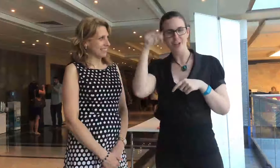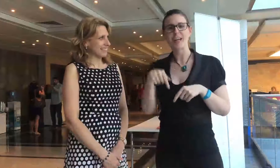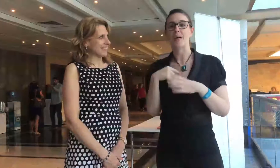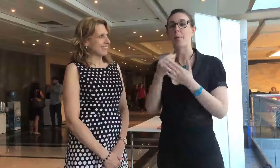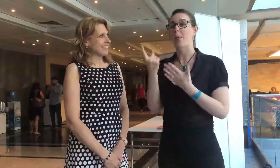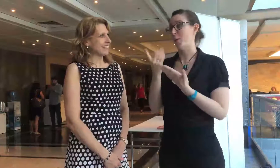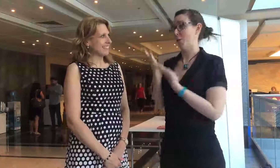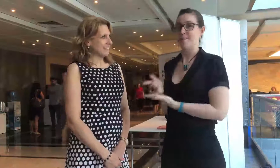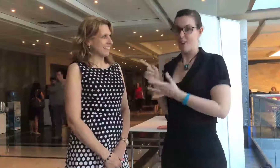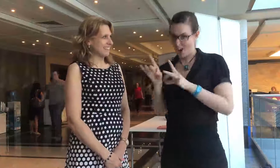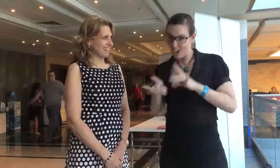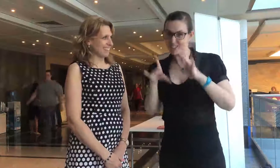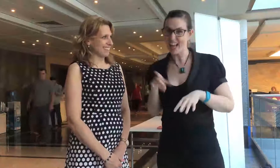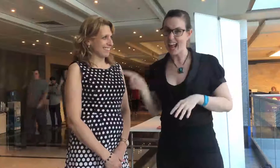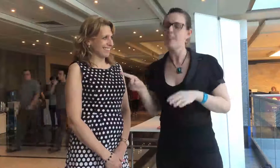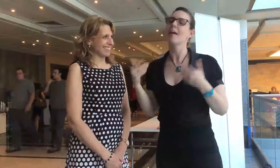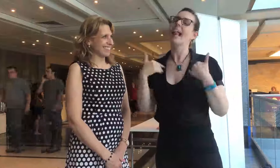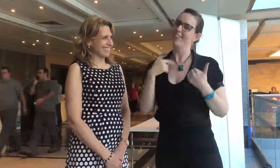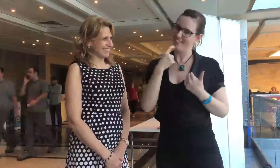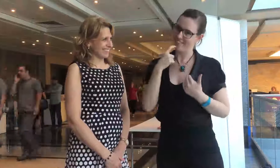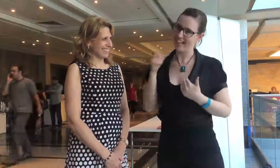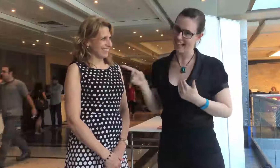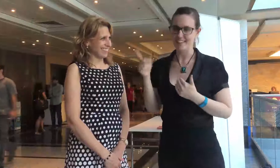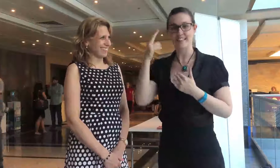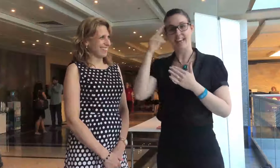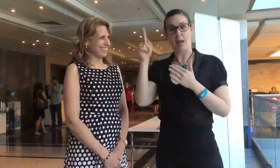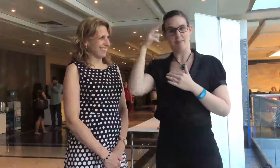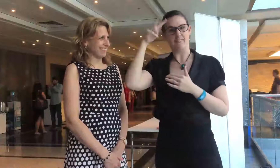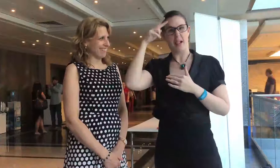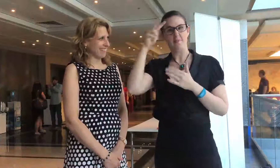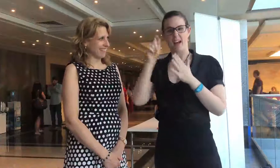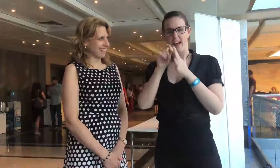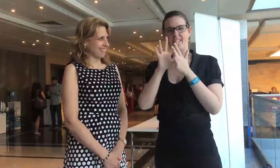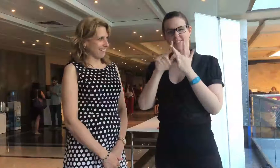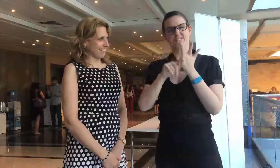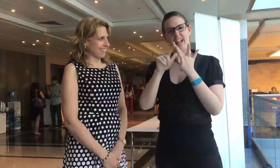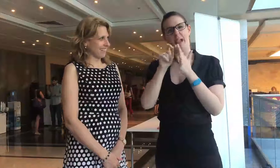with fellow Australian who lives in Finland - meet Philipa Sandholm.